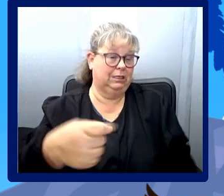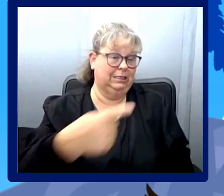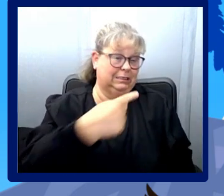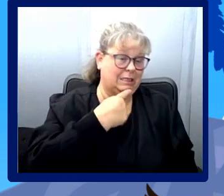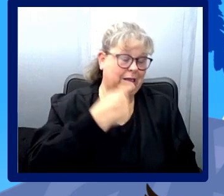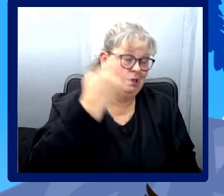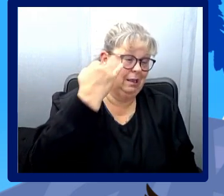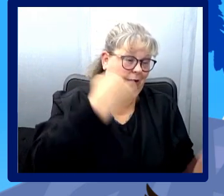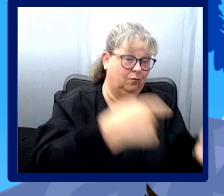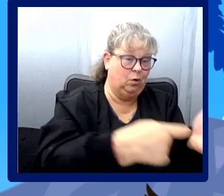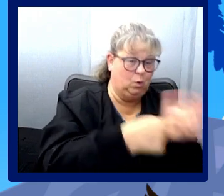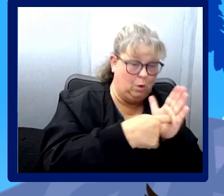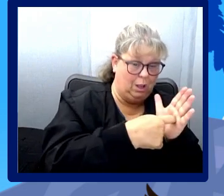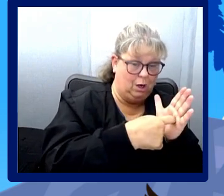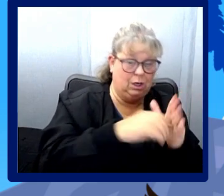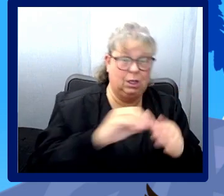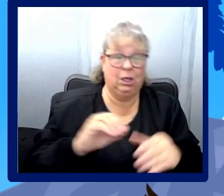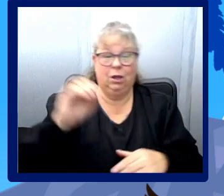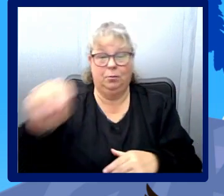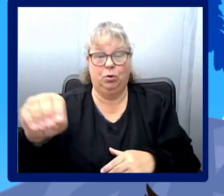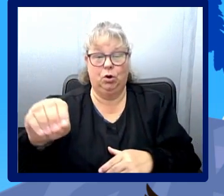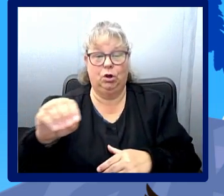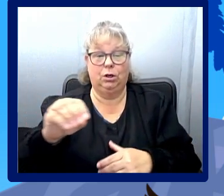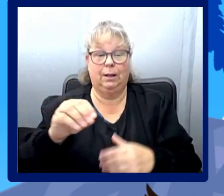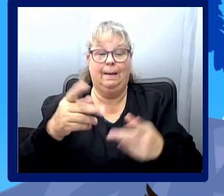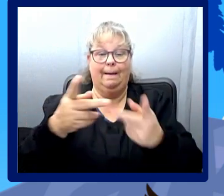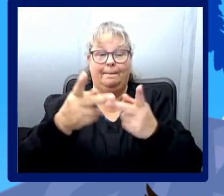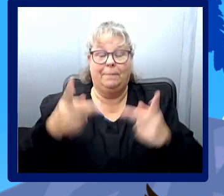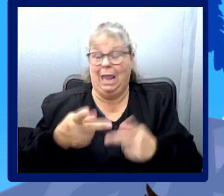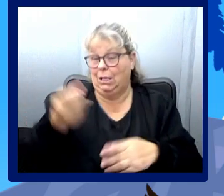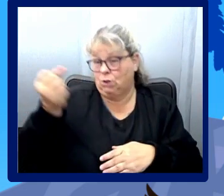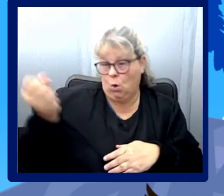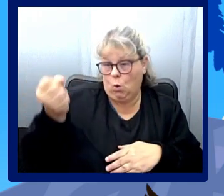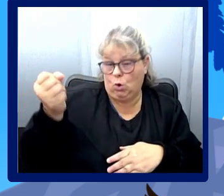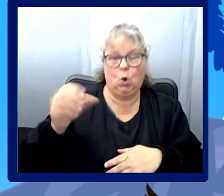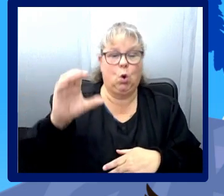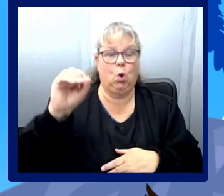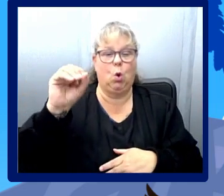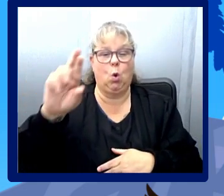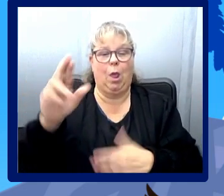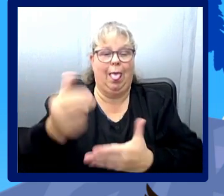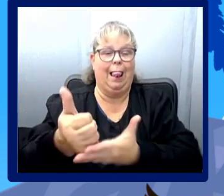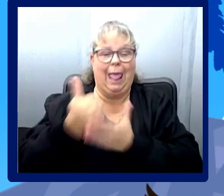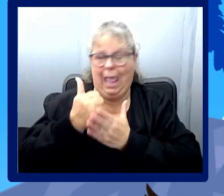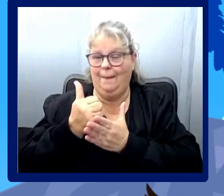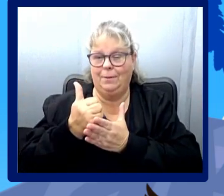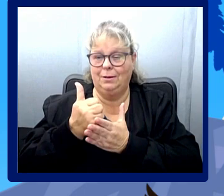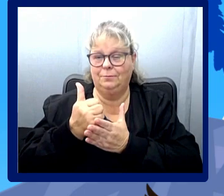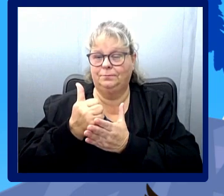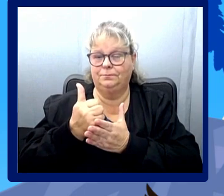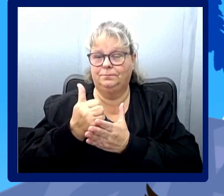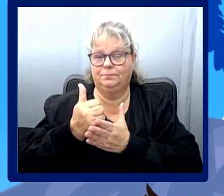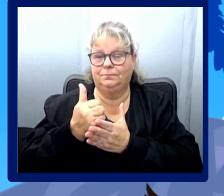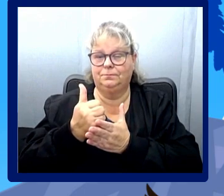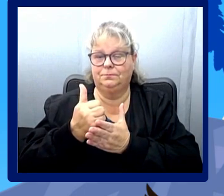When I click 'create' though, you will see that there is a big message that comes up